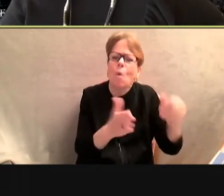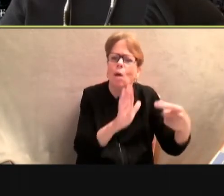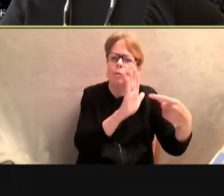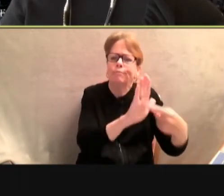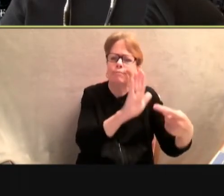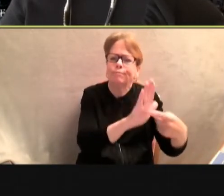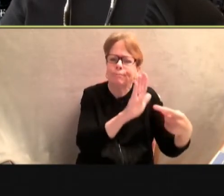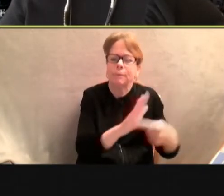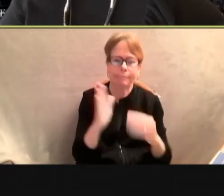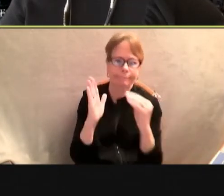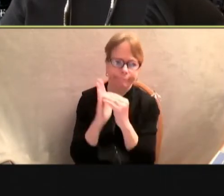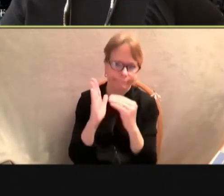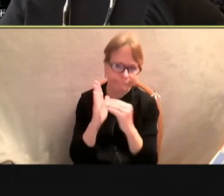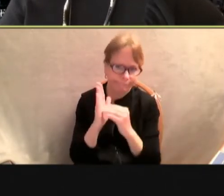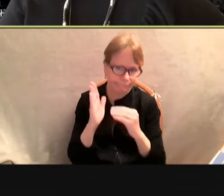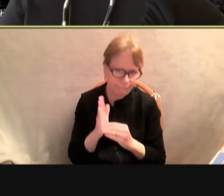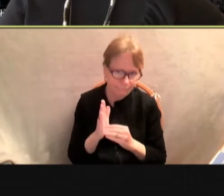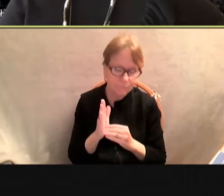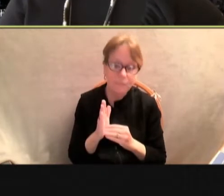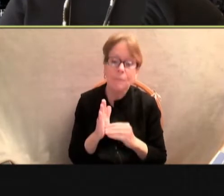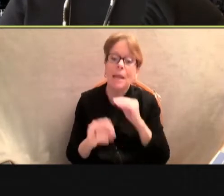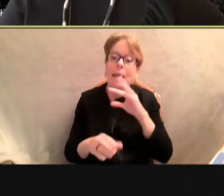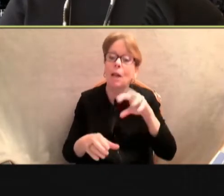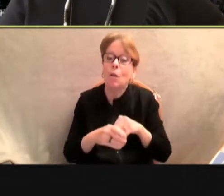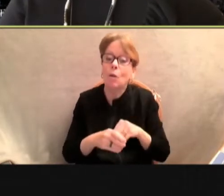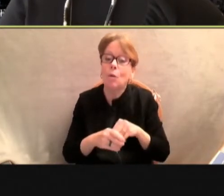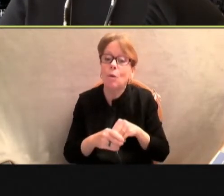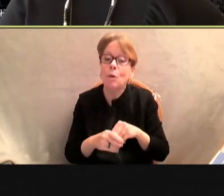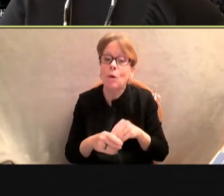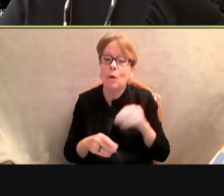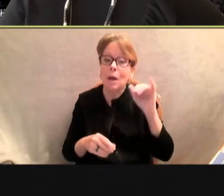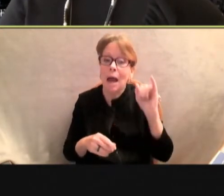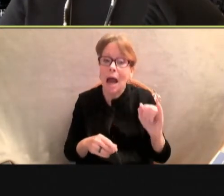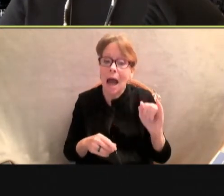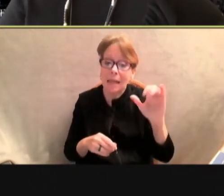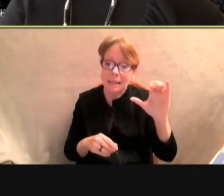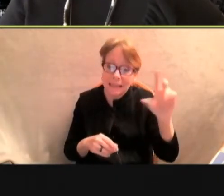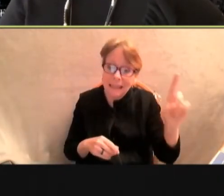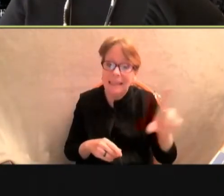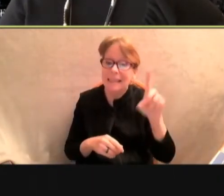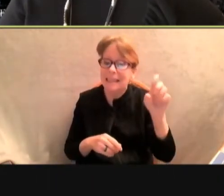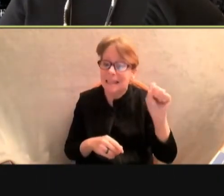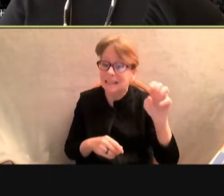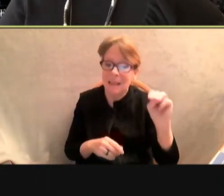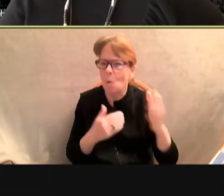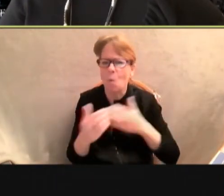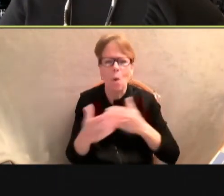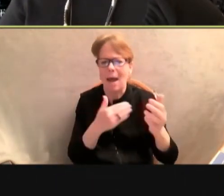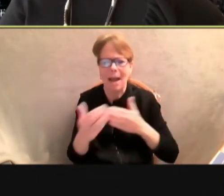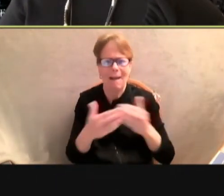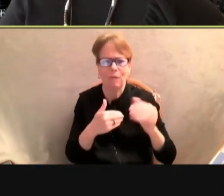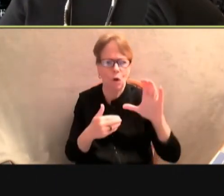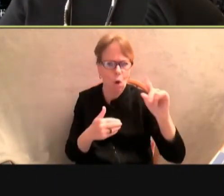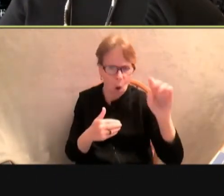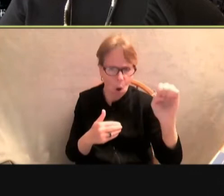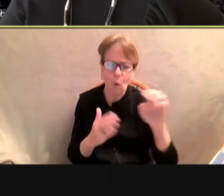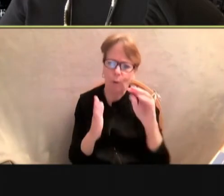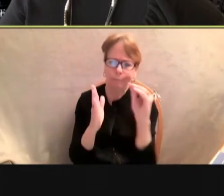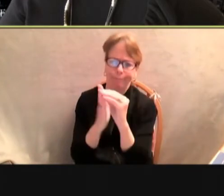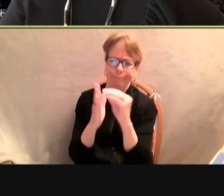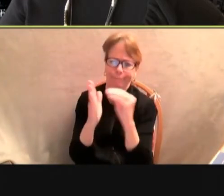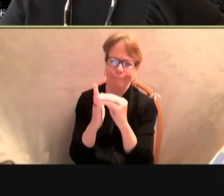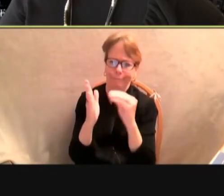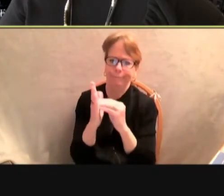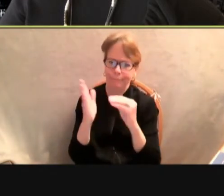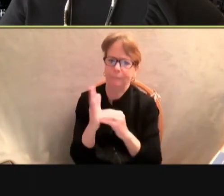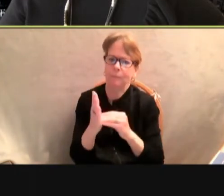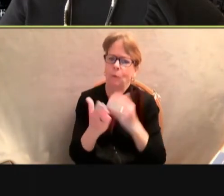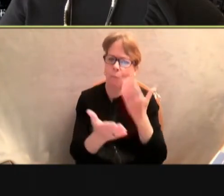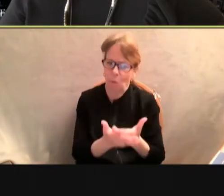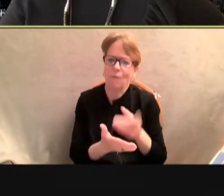diagnostic code, whether that's the ICD or the DSM will depend on the specific impairment